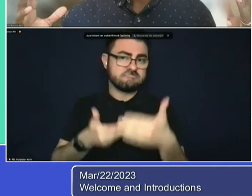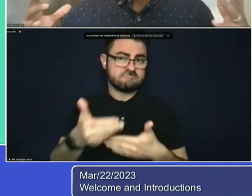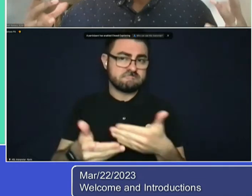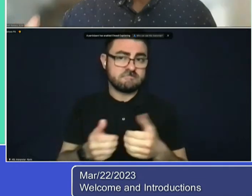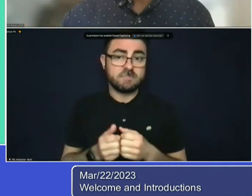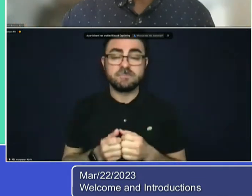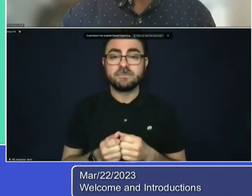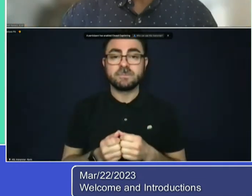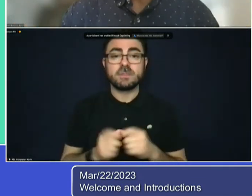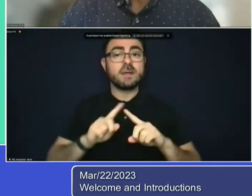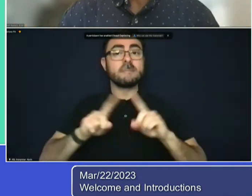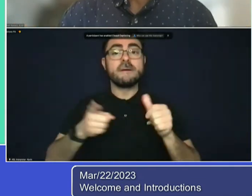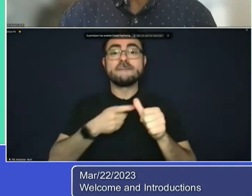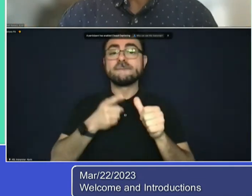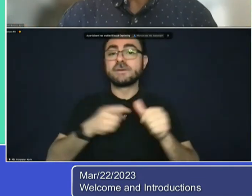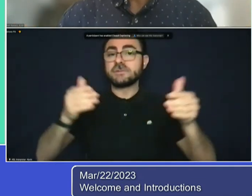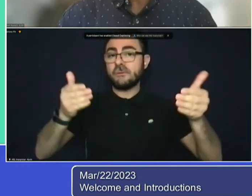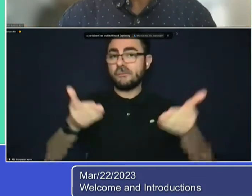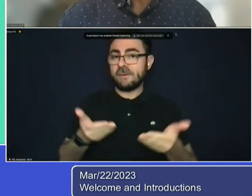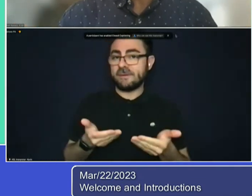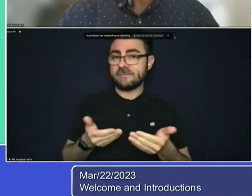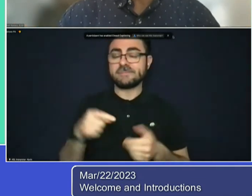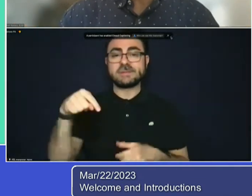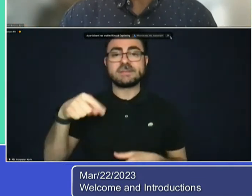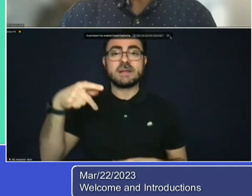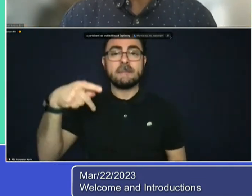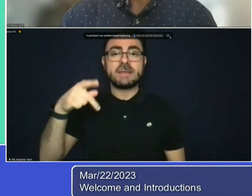I'M GOING TO MOVE TO THE NEXT